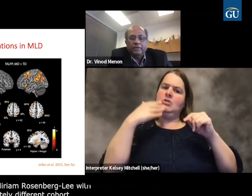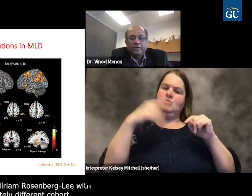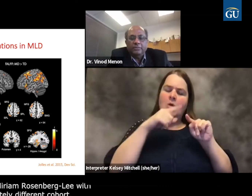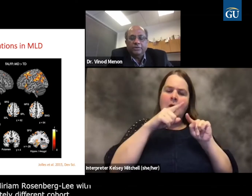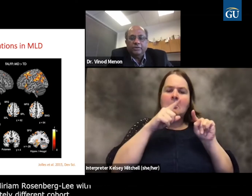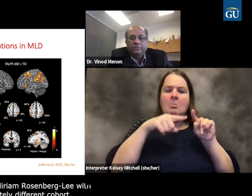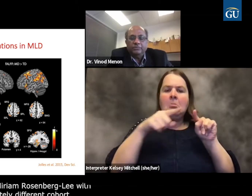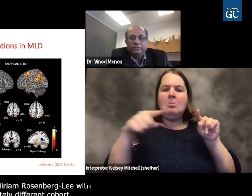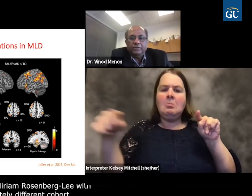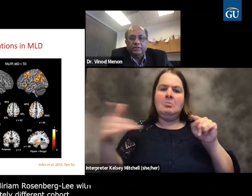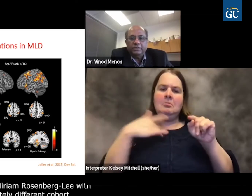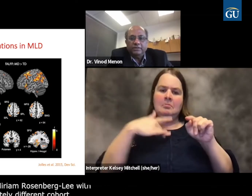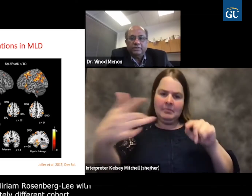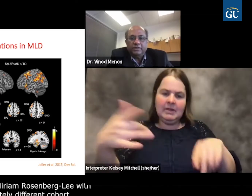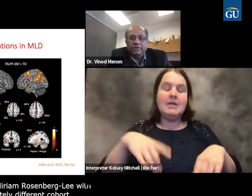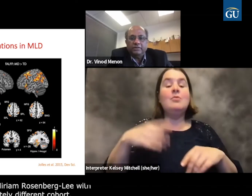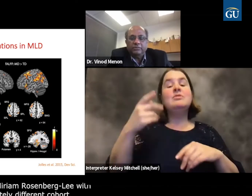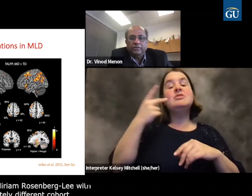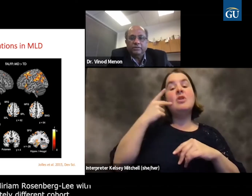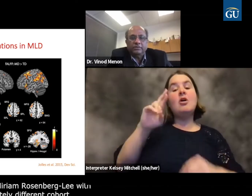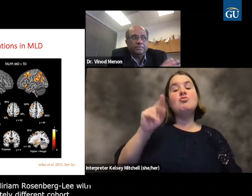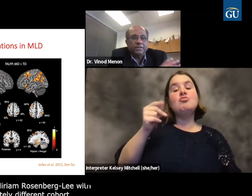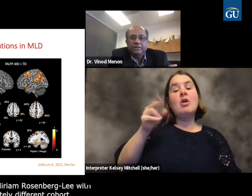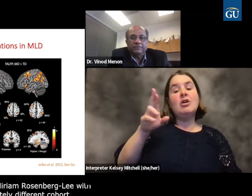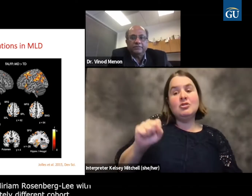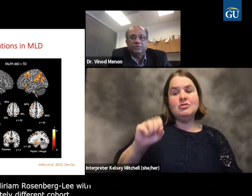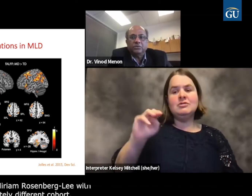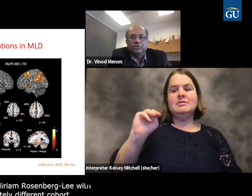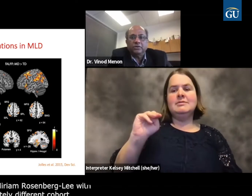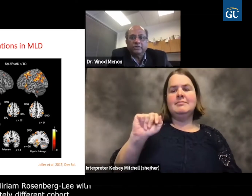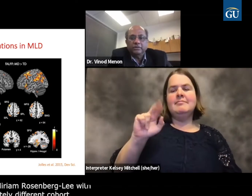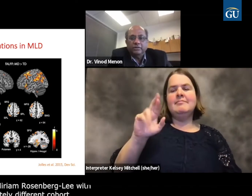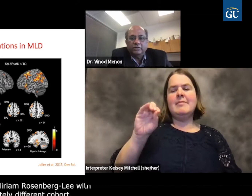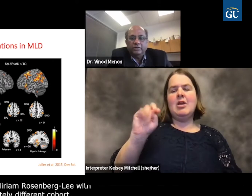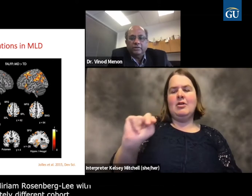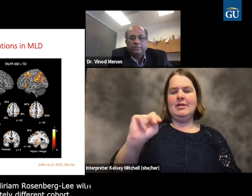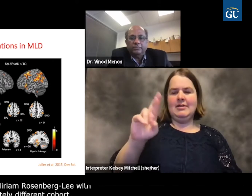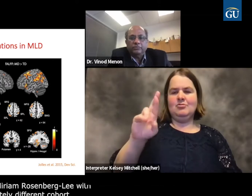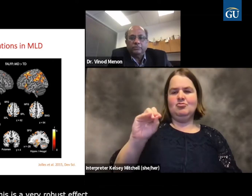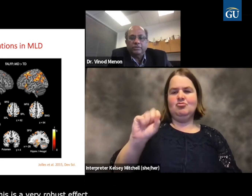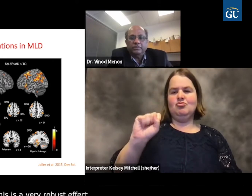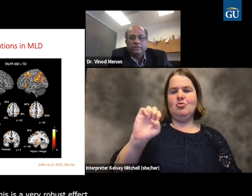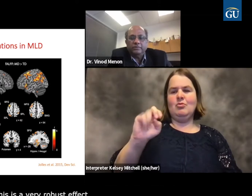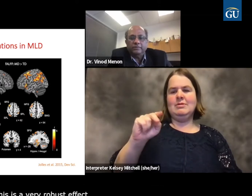rutgers uh miriam rosenberg lee